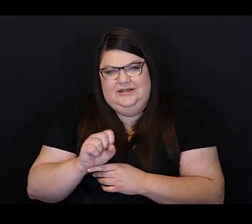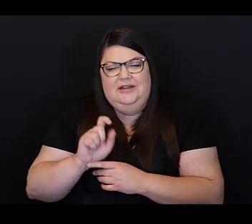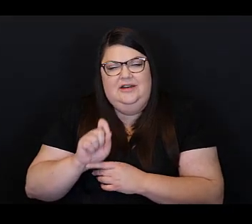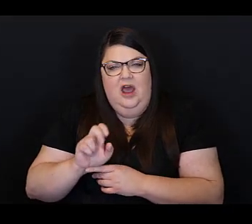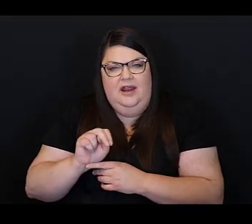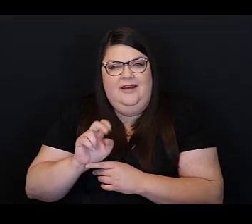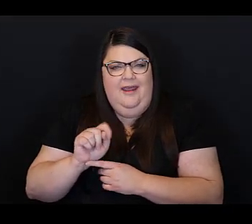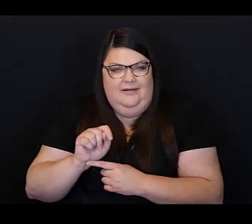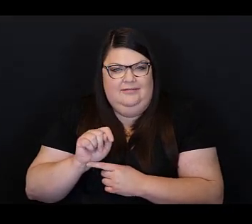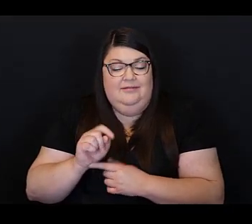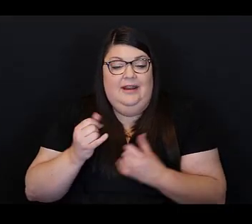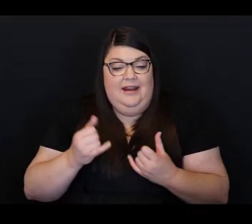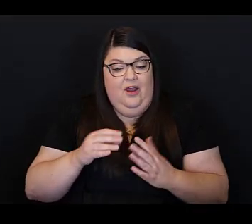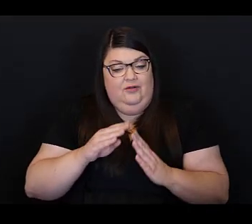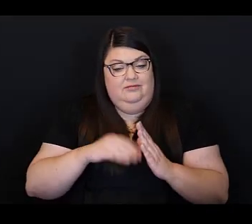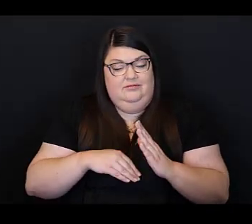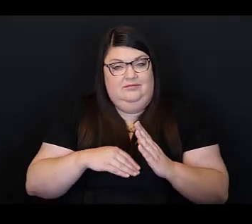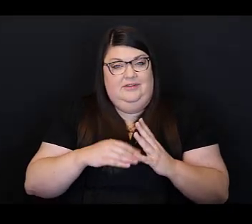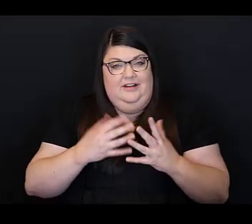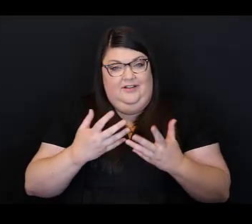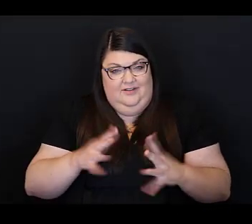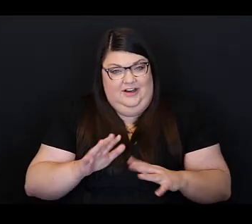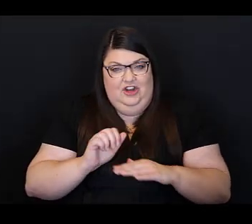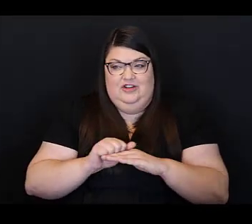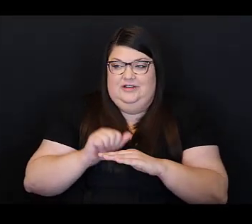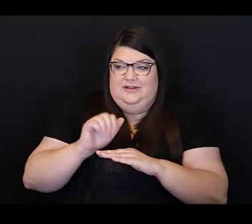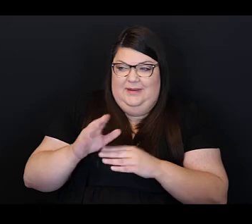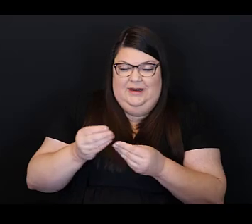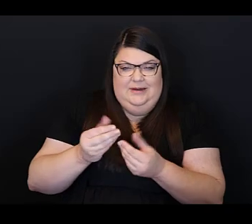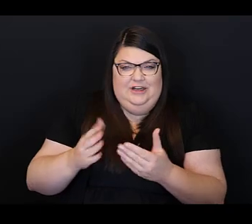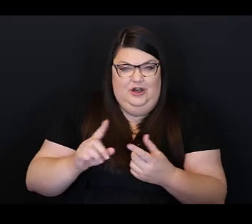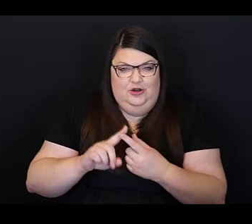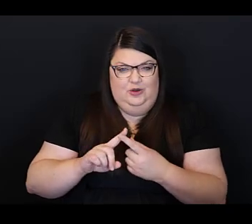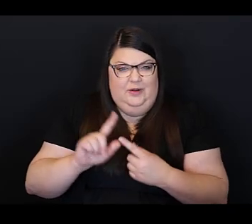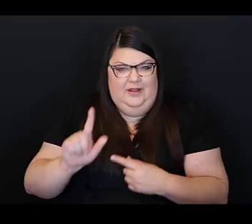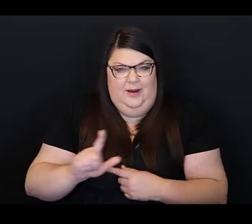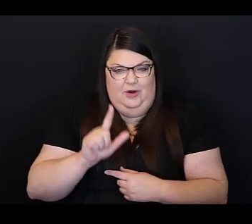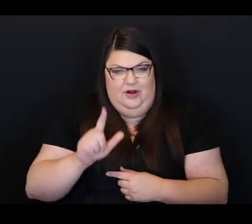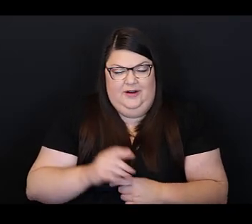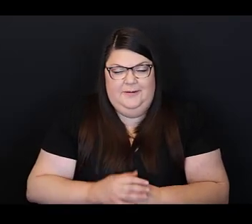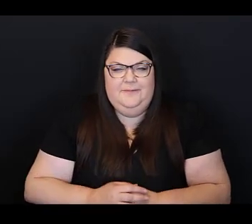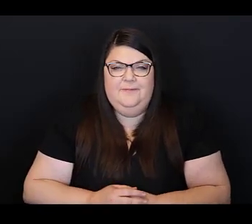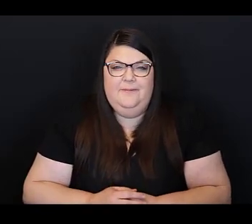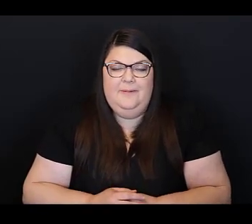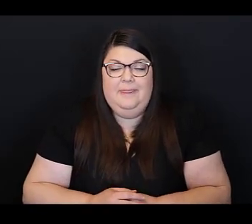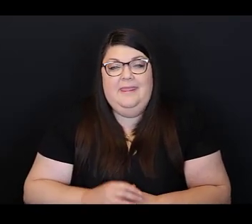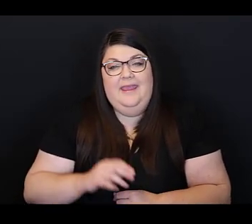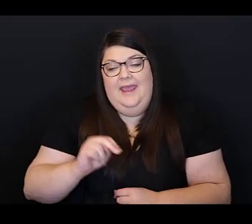now completed filling out the form and submitted the material to the NCRTM library. The NCRTM staff